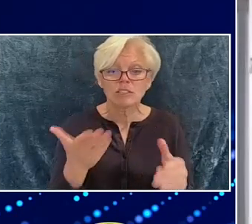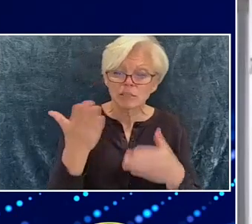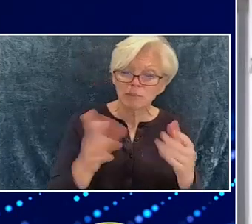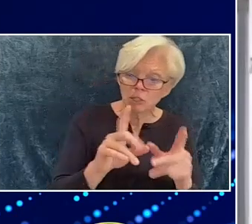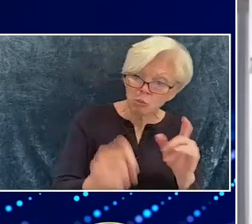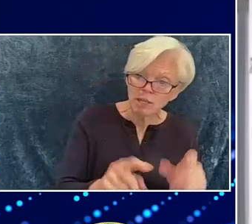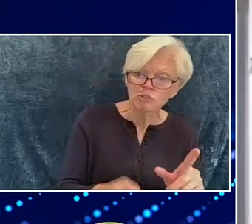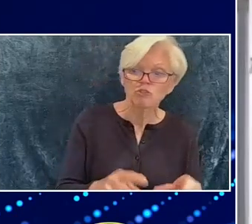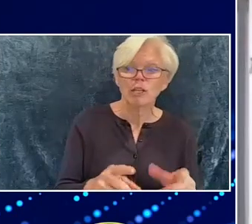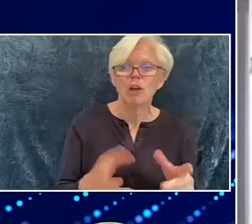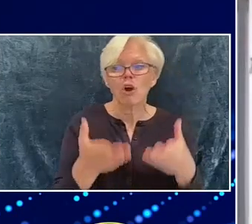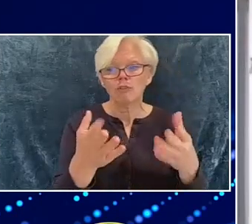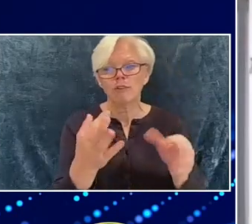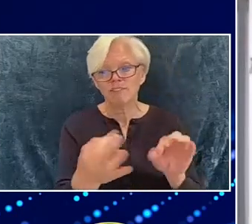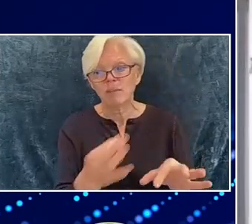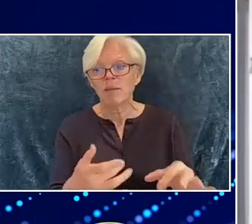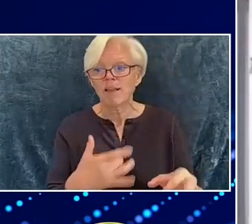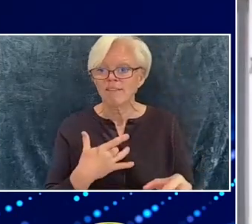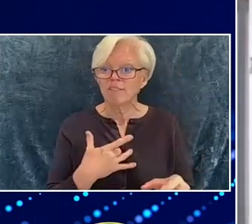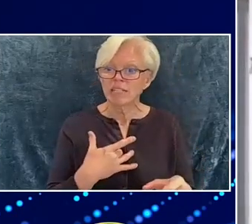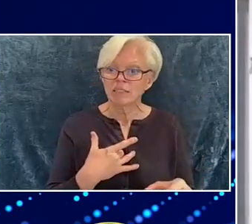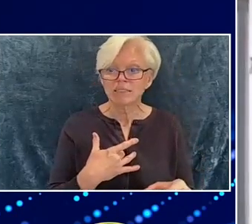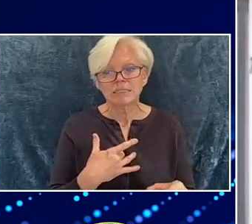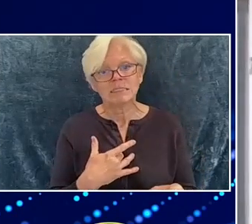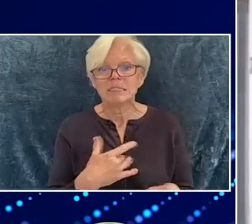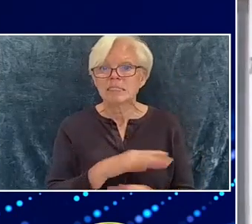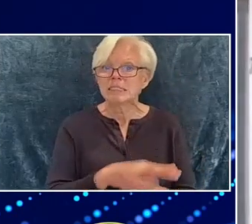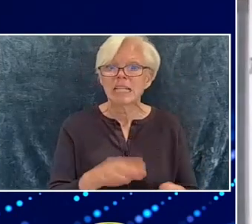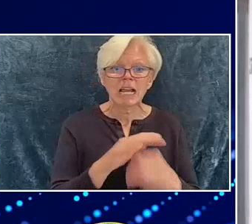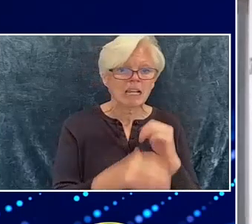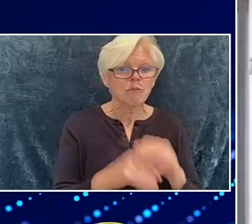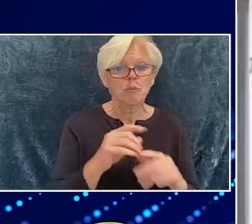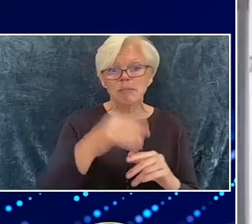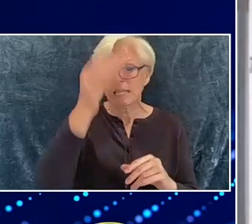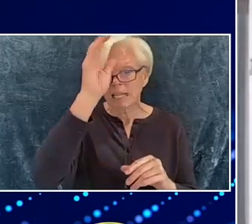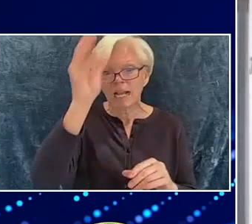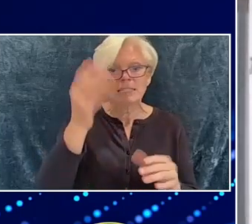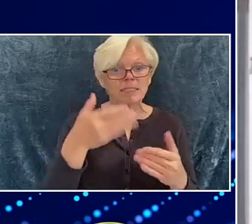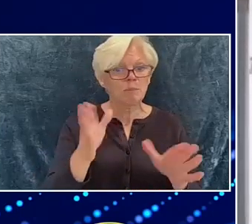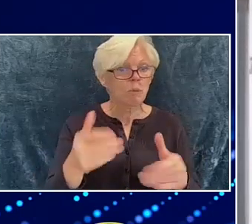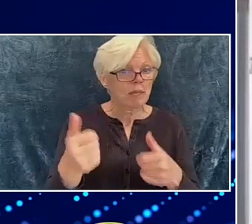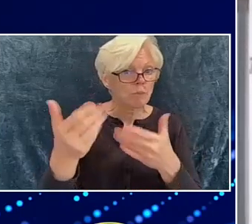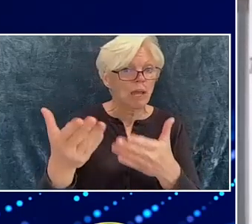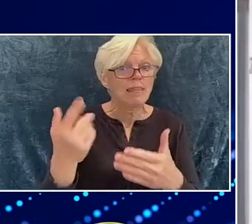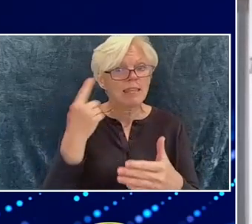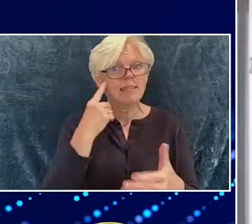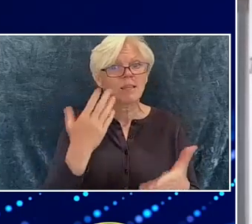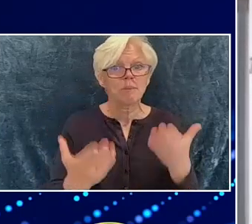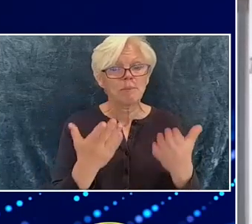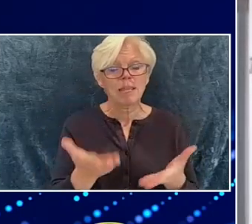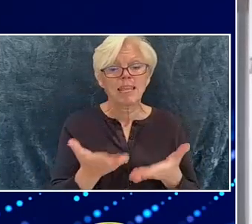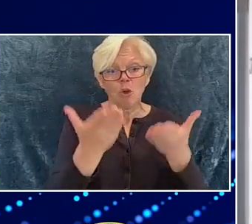quite comfortable with the concept as it's being proposed, and they think that they might be able to offer a different one, if